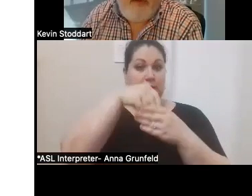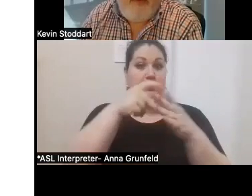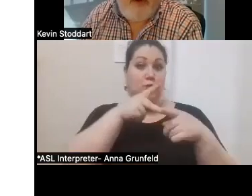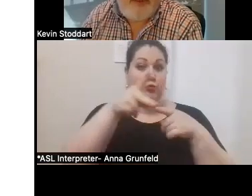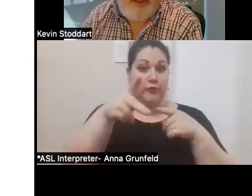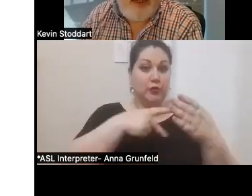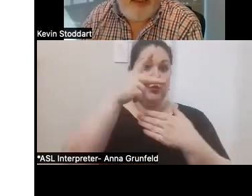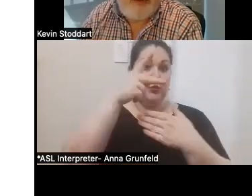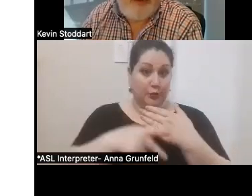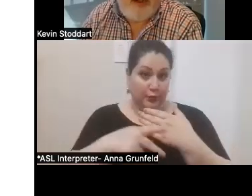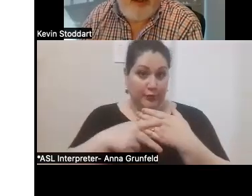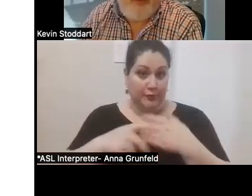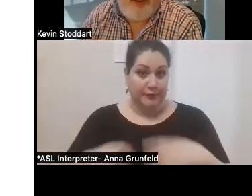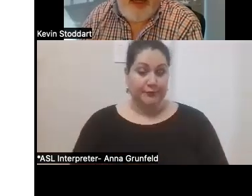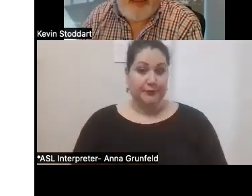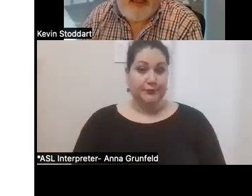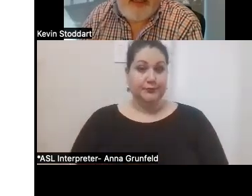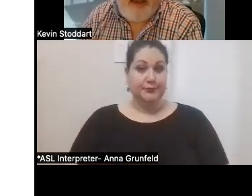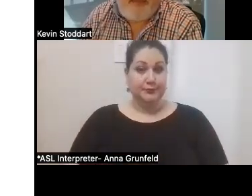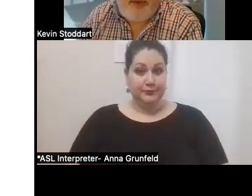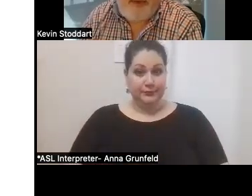First, I'd like to start with a case example.